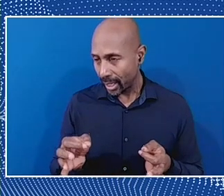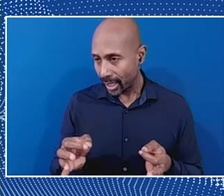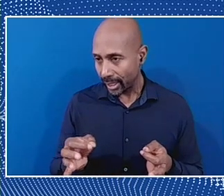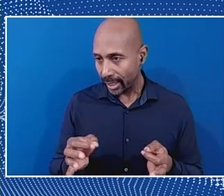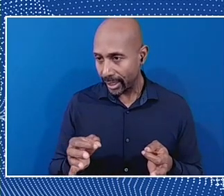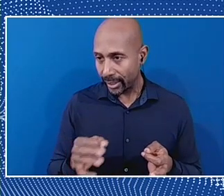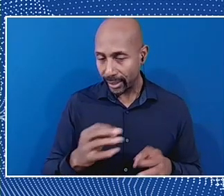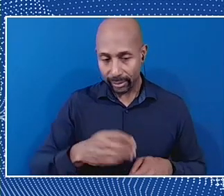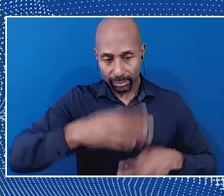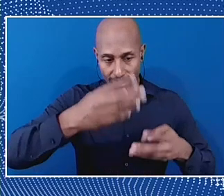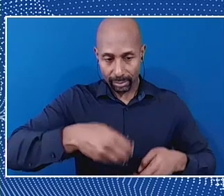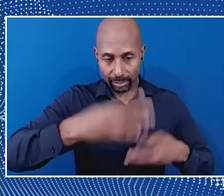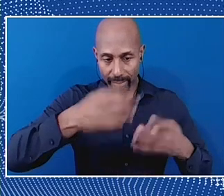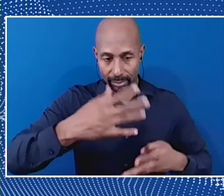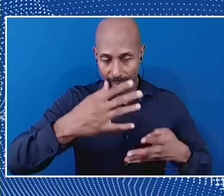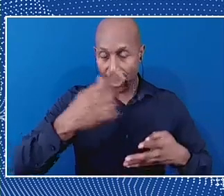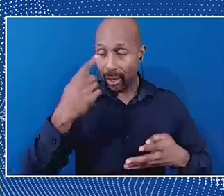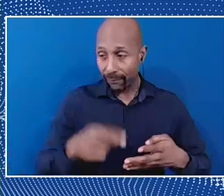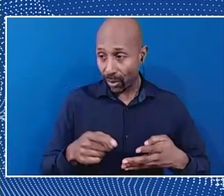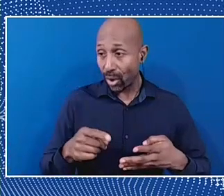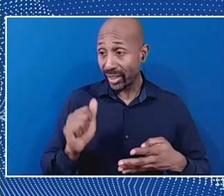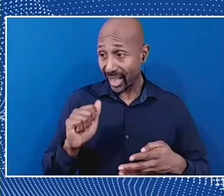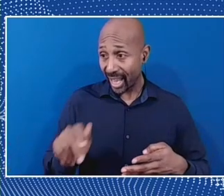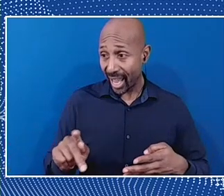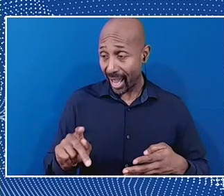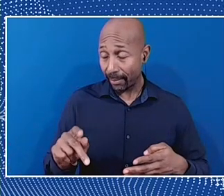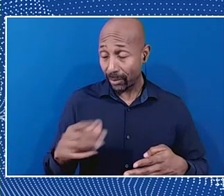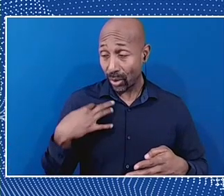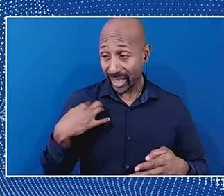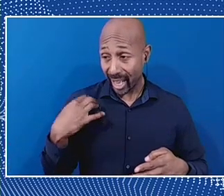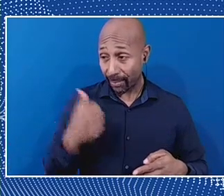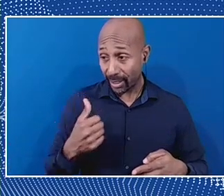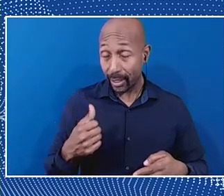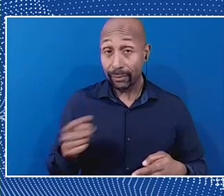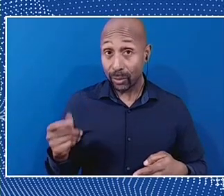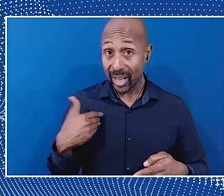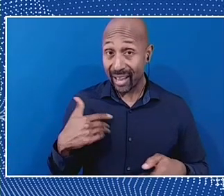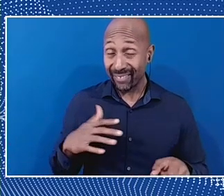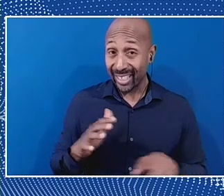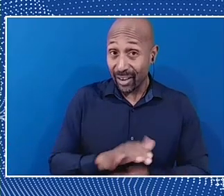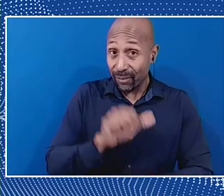they have the manpower behind them to sort of go through these individual